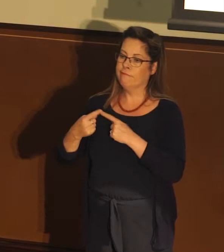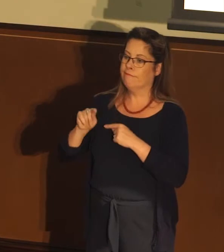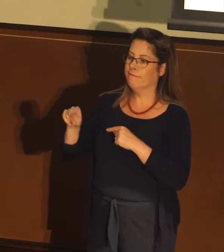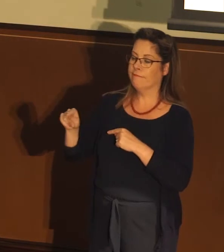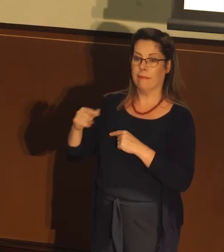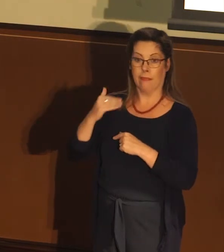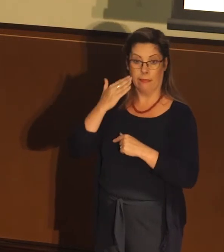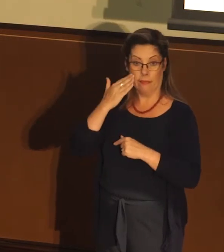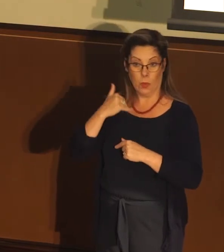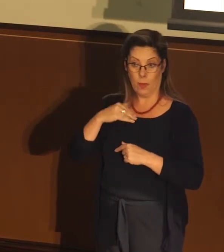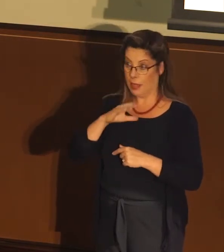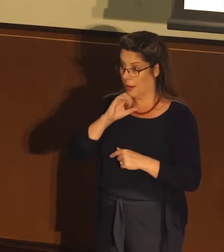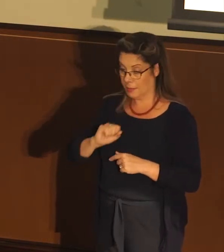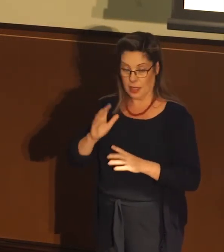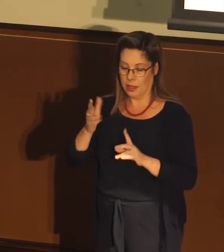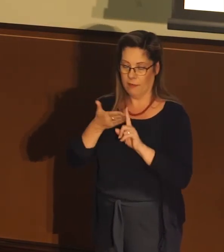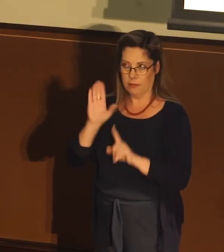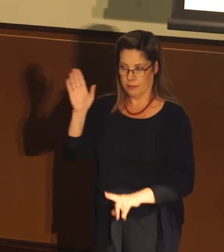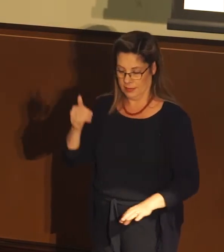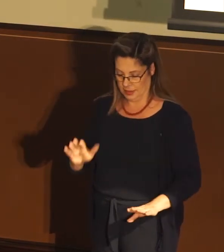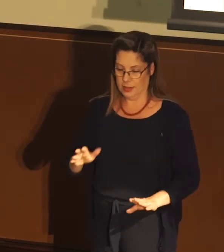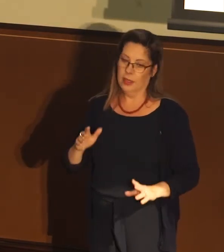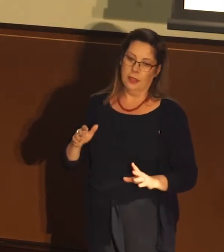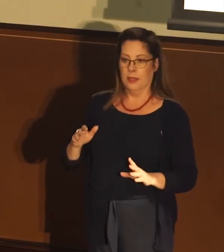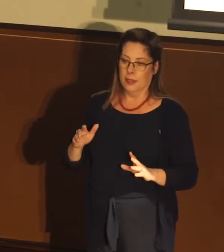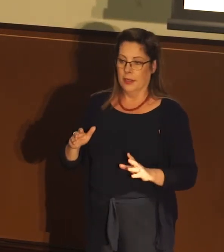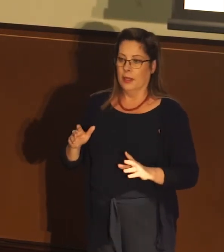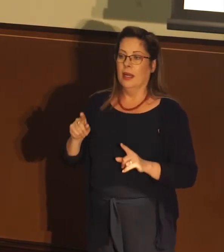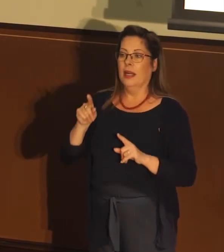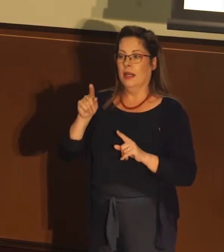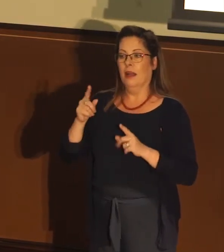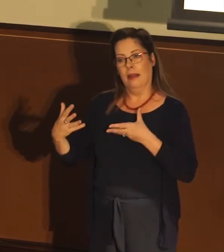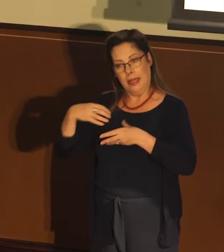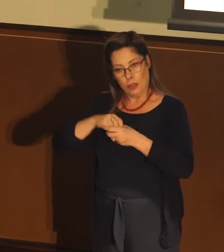So, a matter of fact, if I just go off topic at the moment, not really off topic, it's around inclusion and diversity.